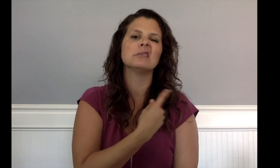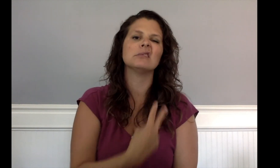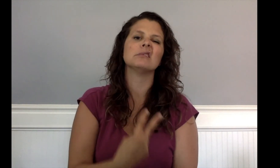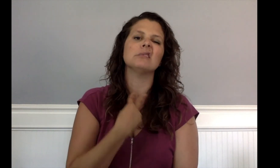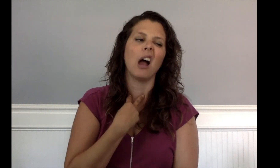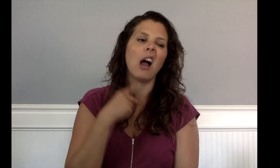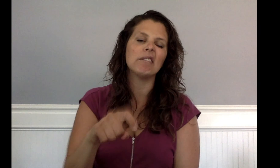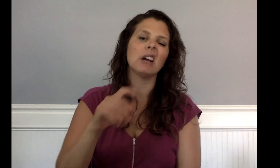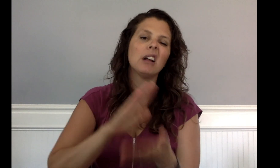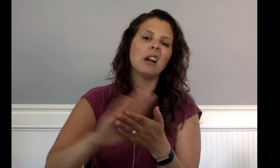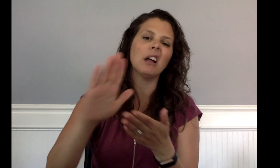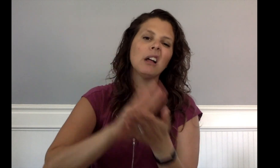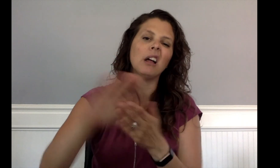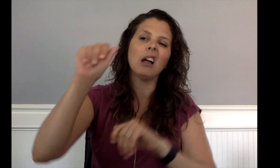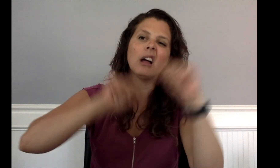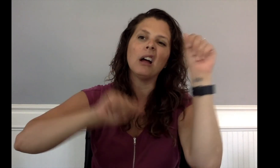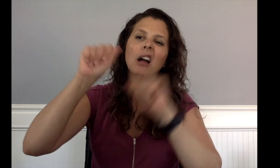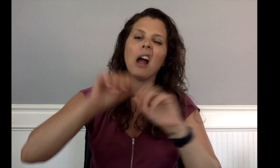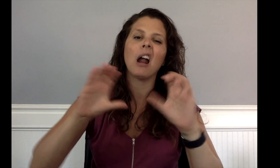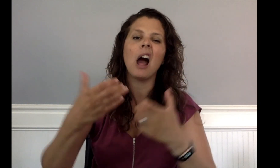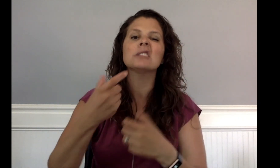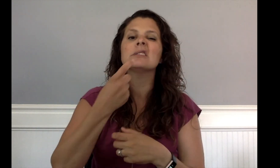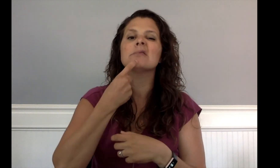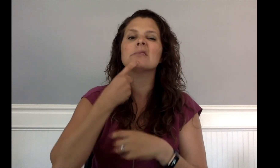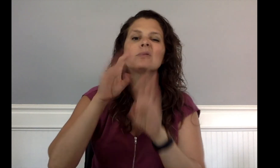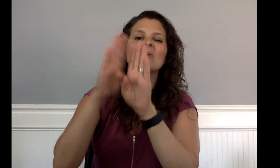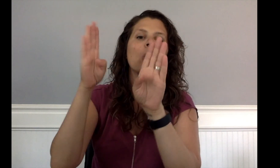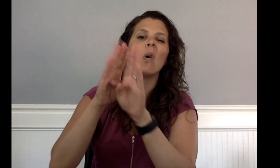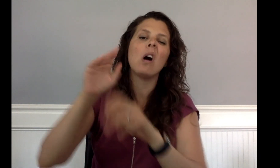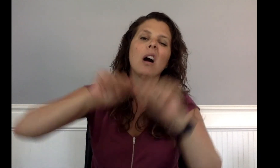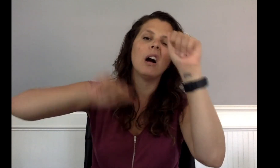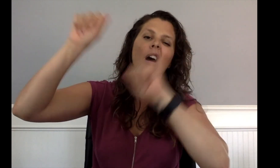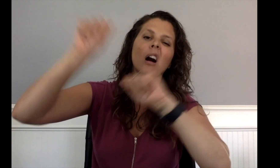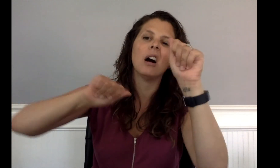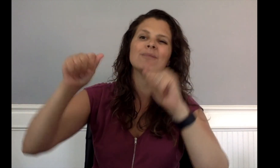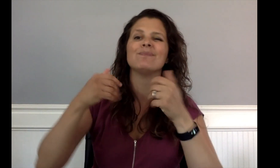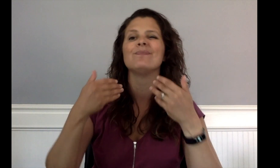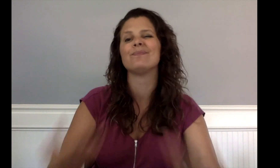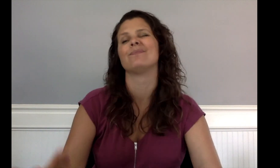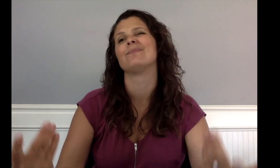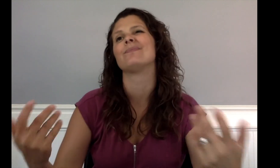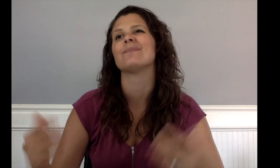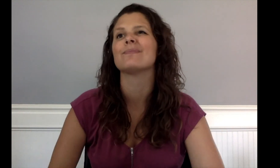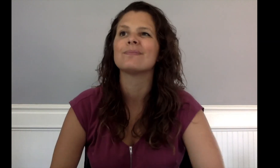Frog sighed. "I suppose we have to clean now."